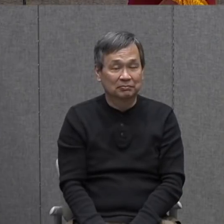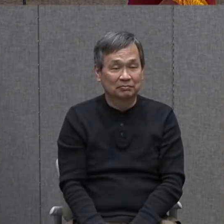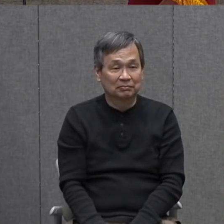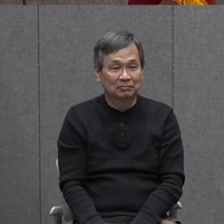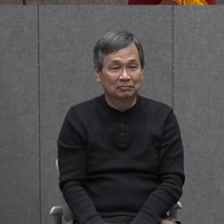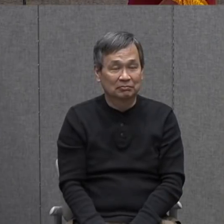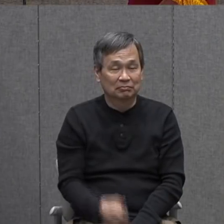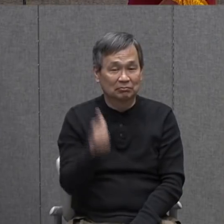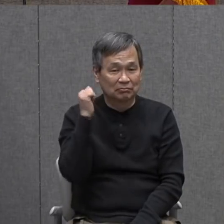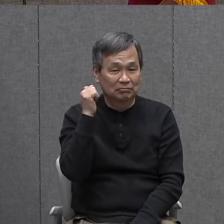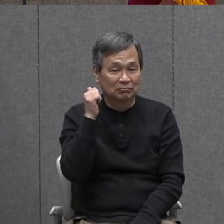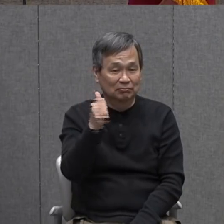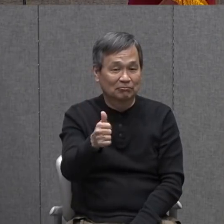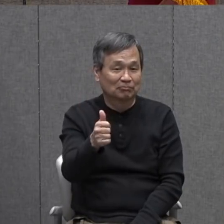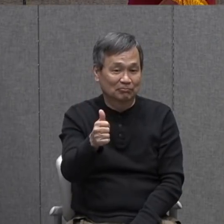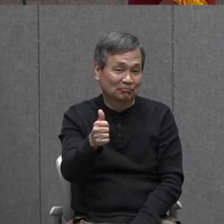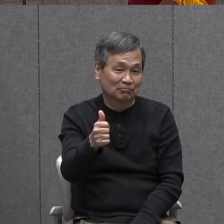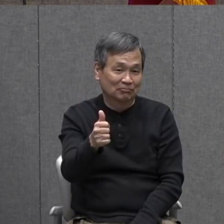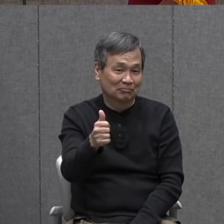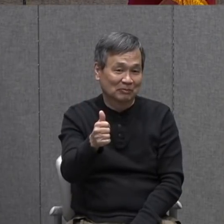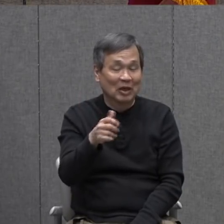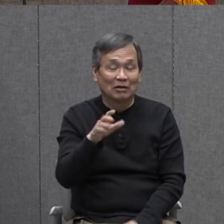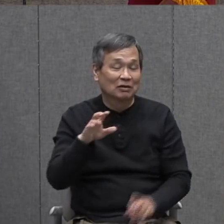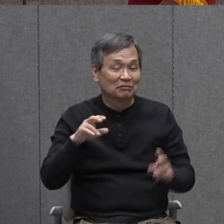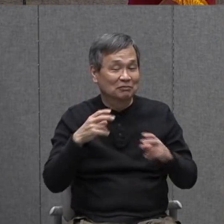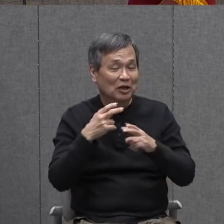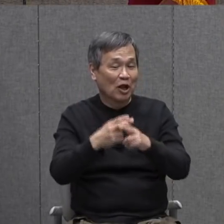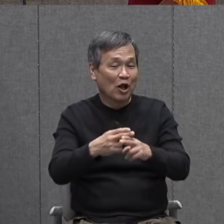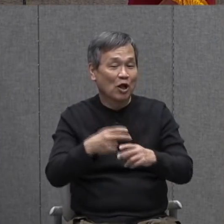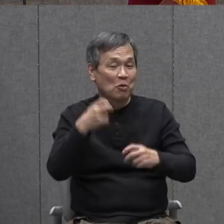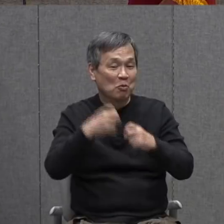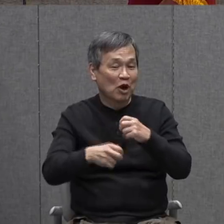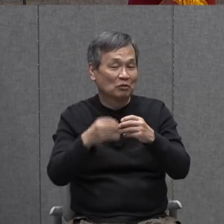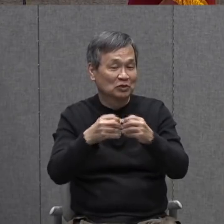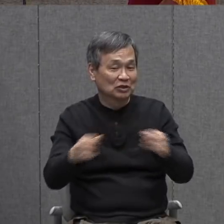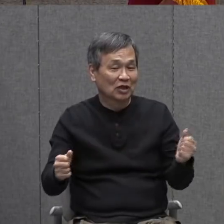Good, good problem solving. Art takes its own way sometimes